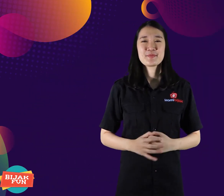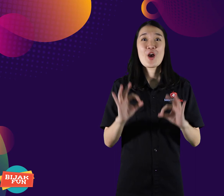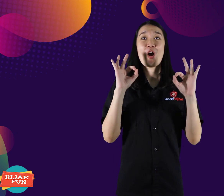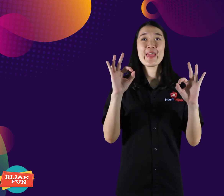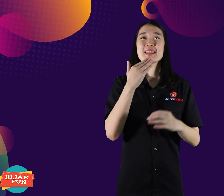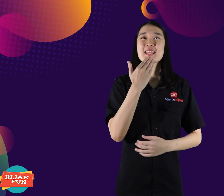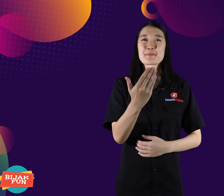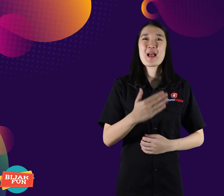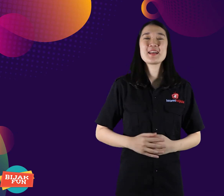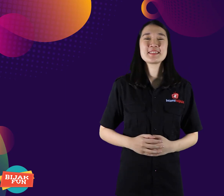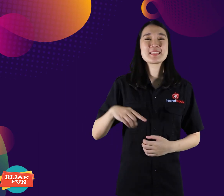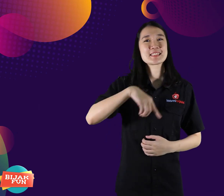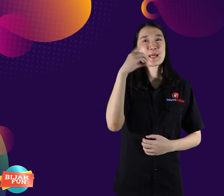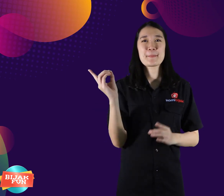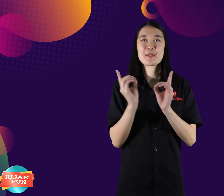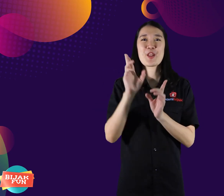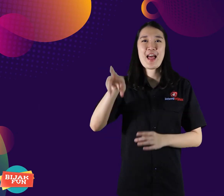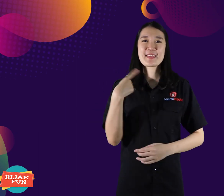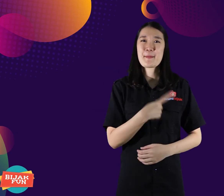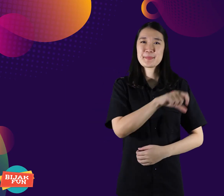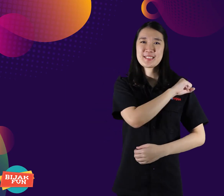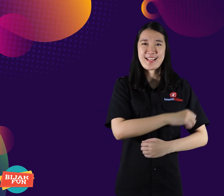Okay, thanks. See you again at KamiBijak.